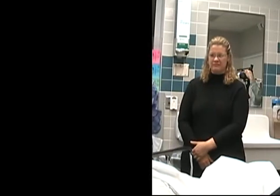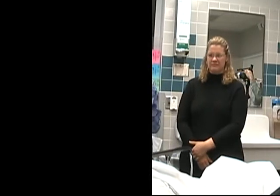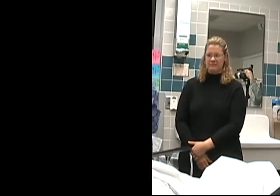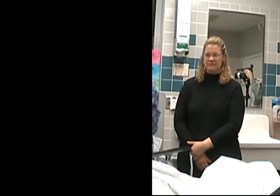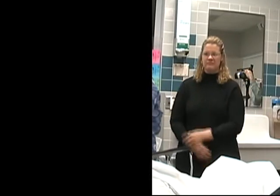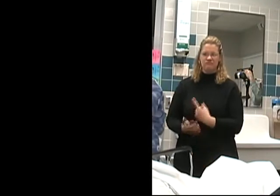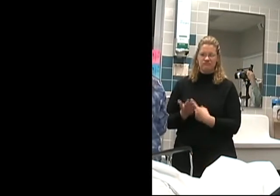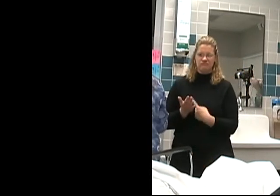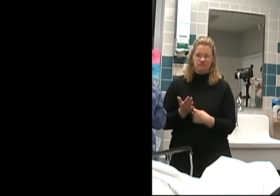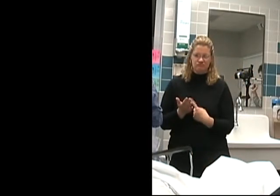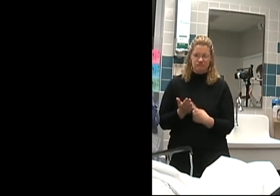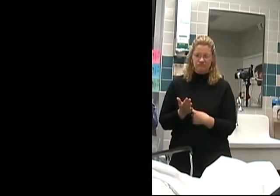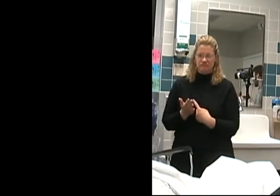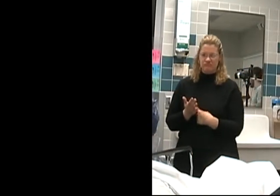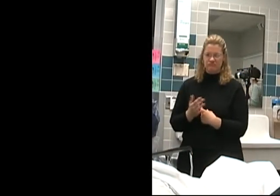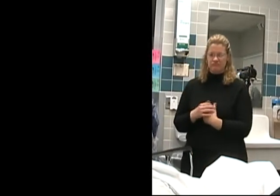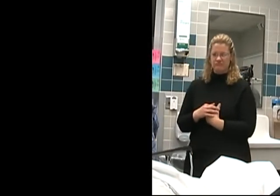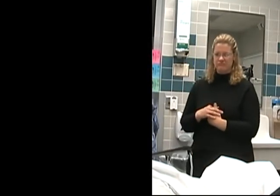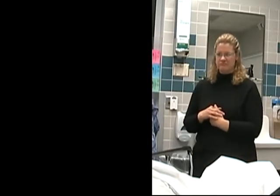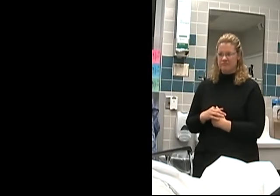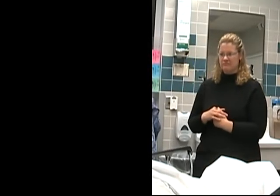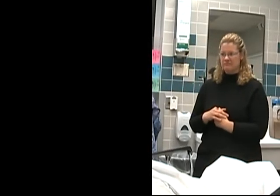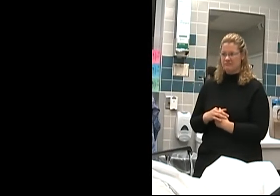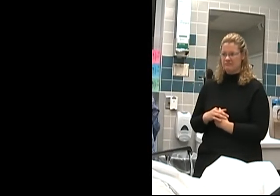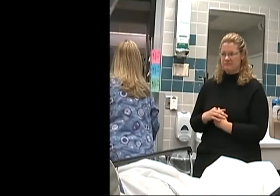Yeah, you're right. I know about that. Dr: (Off screen to EKG tech) I'm not sure what you're supposed to do with this. T: (to Patient) Okay.